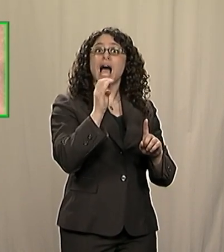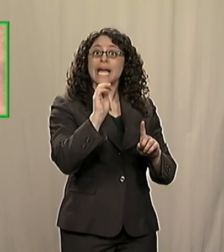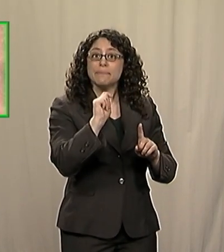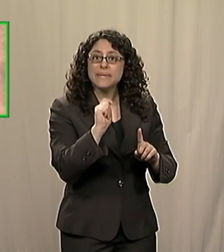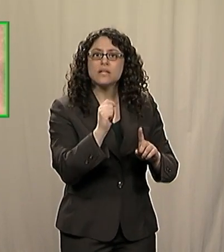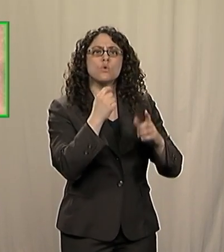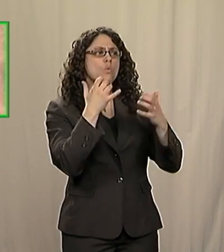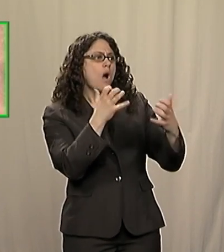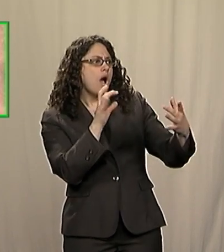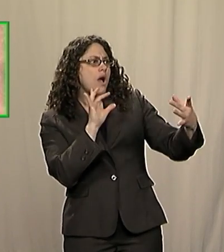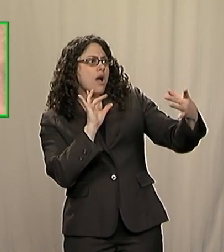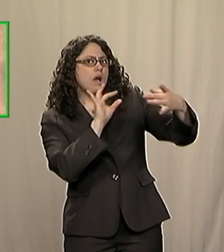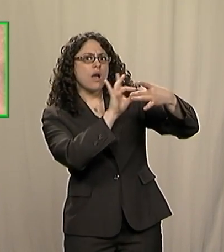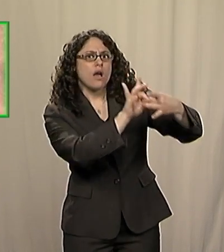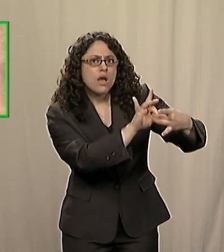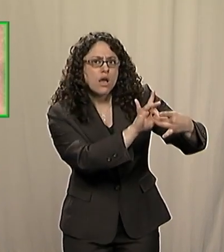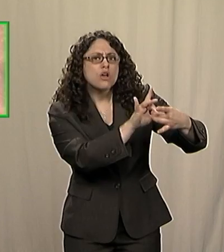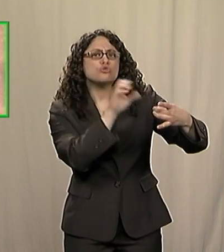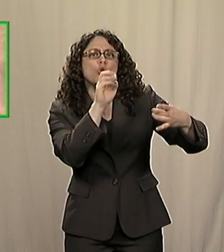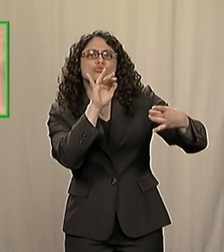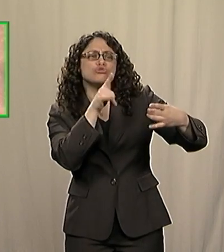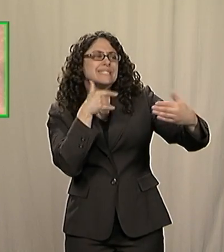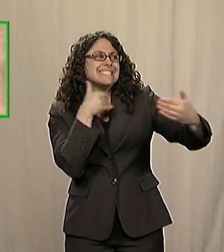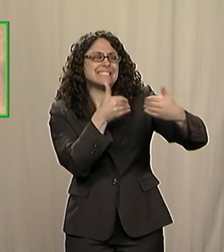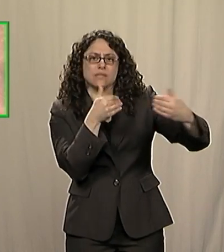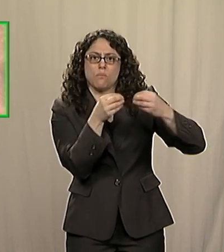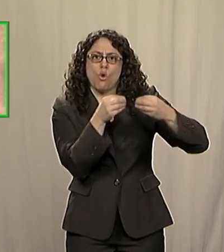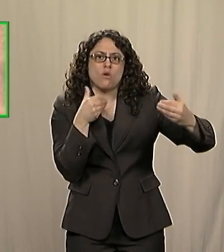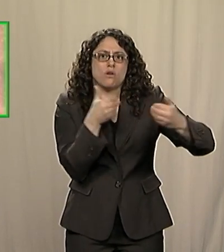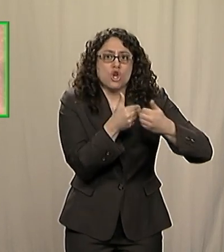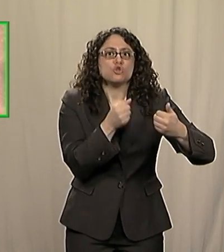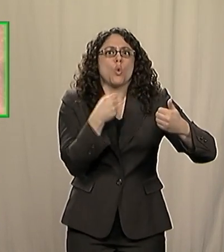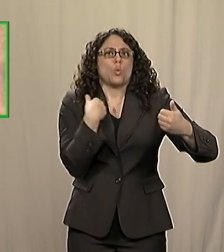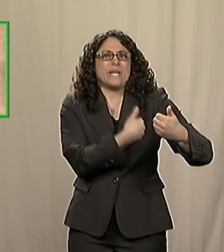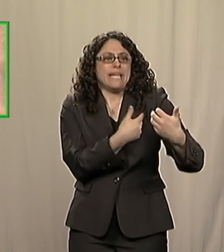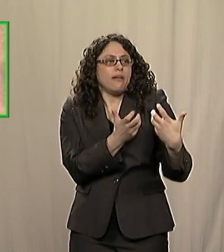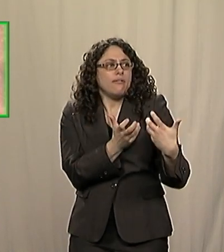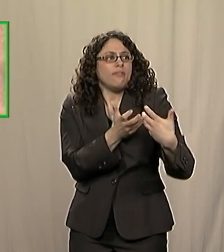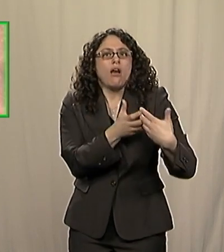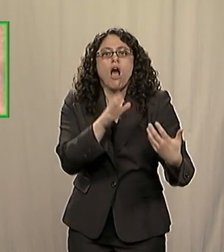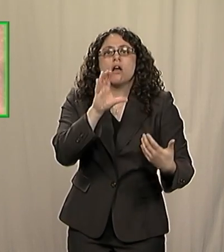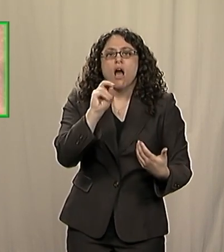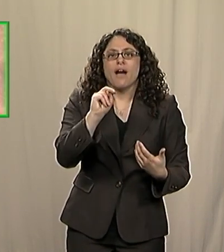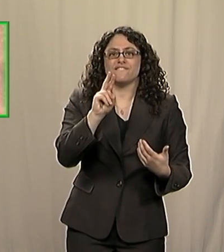We converge with our conversational partner to a point where we feel comfortable.